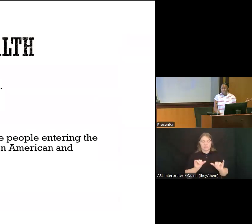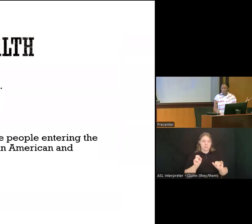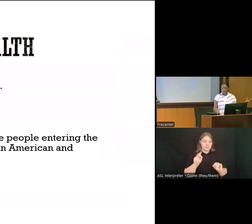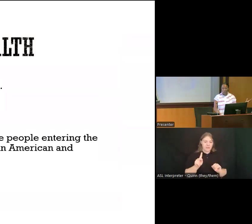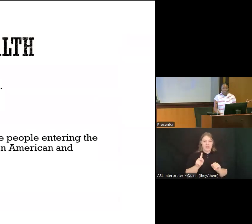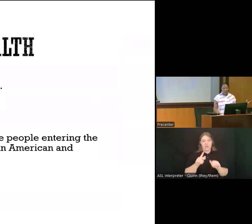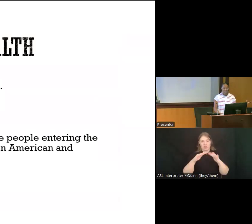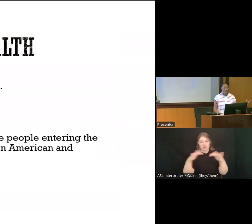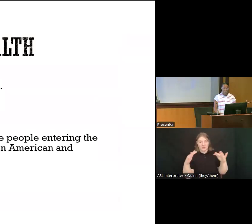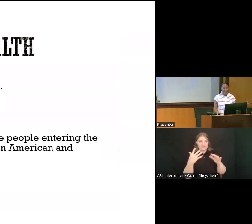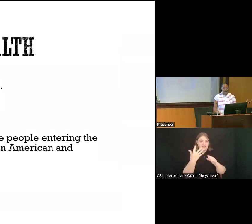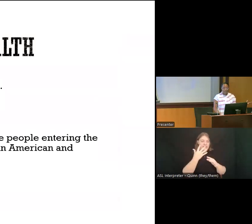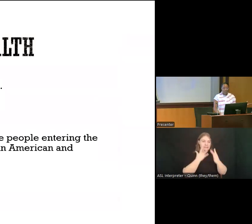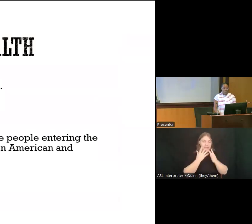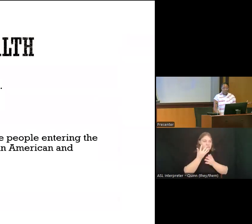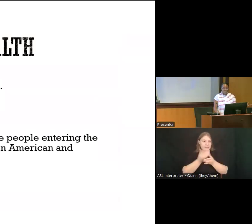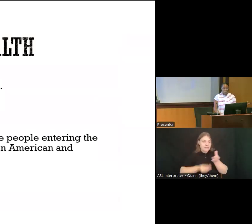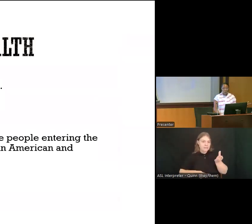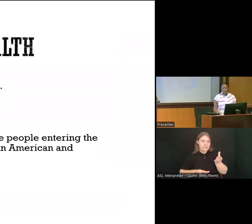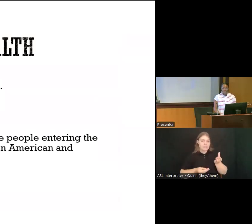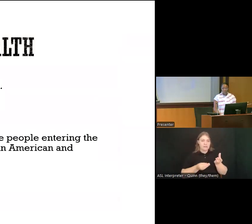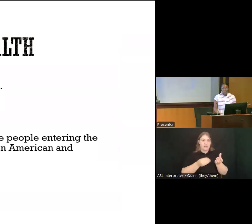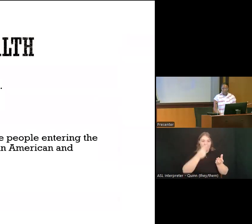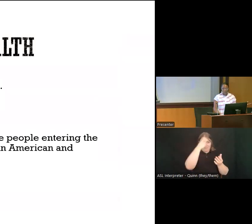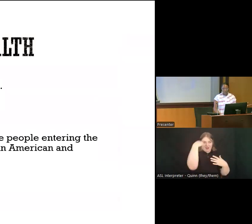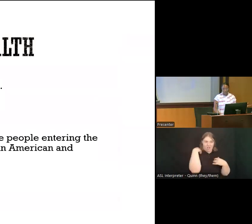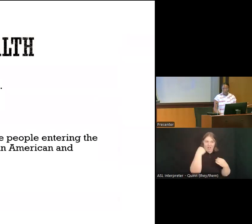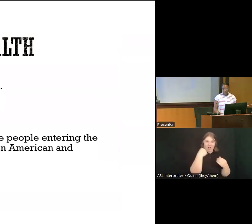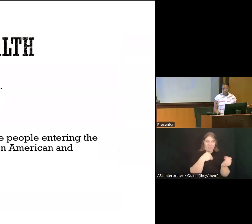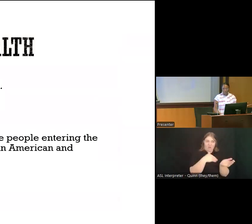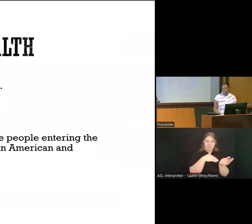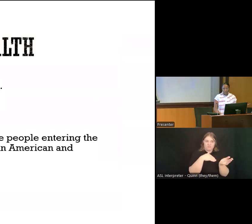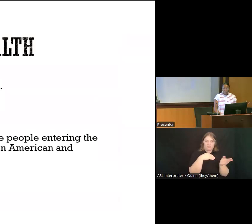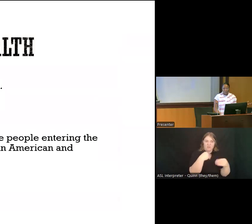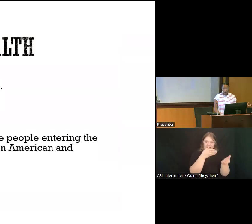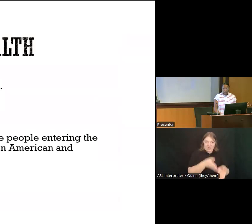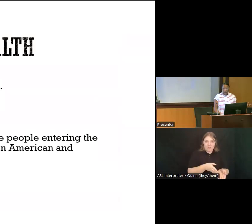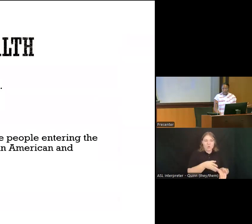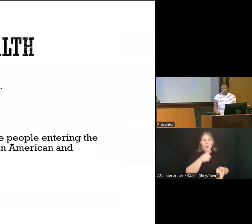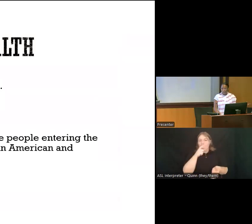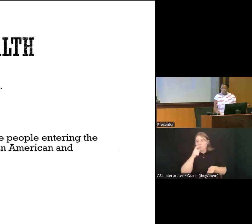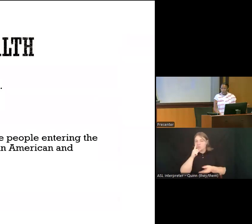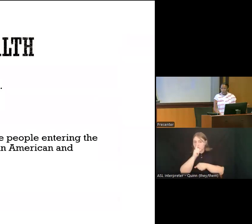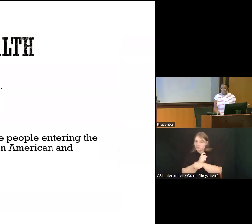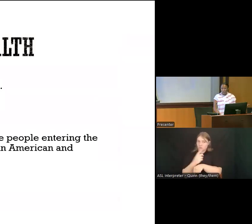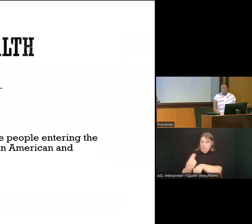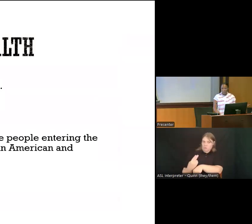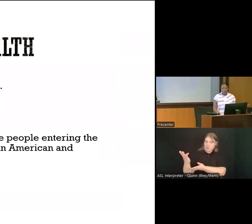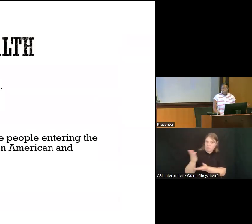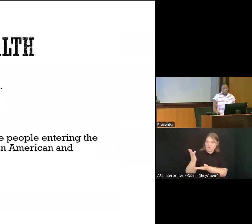mental health providers but also who is receiving services is more than half of people receiving